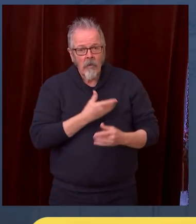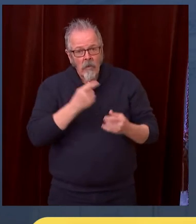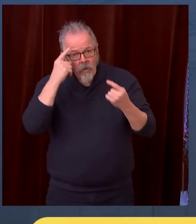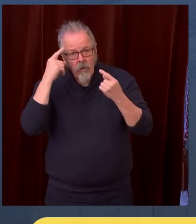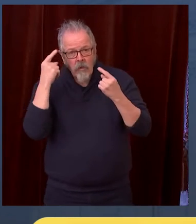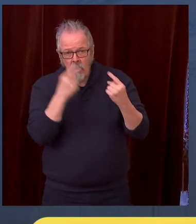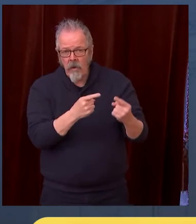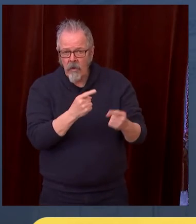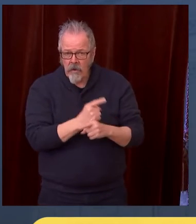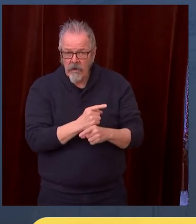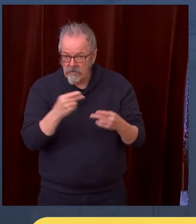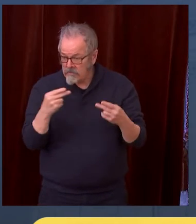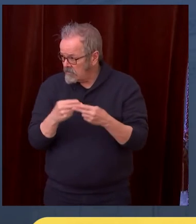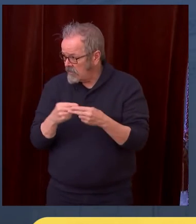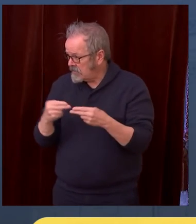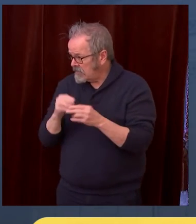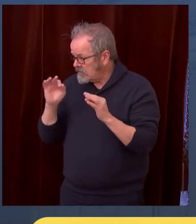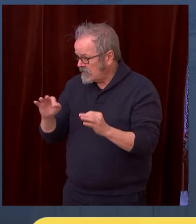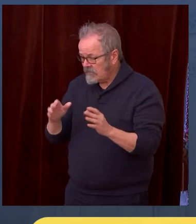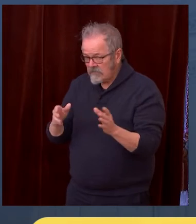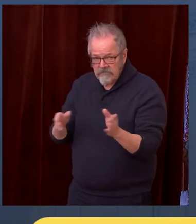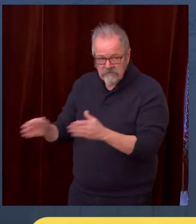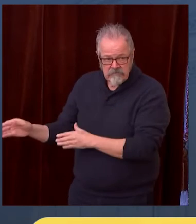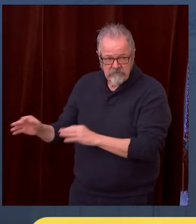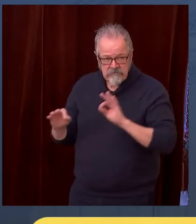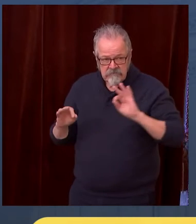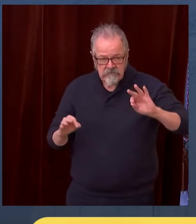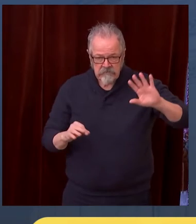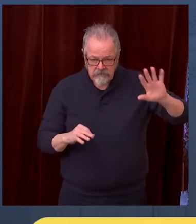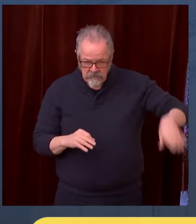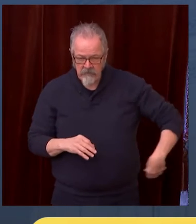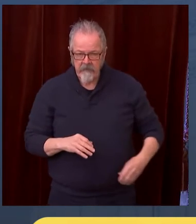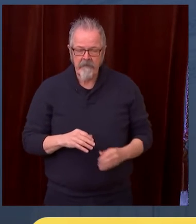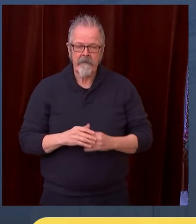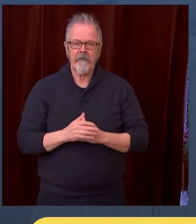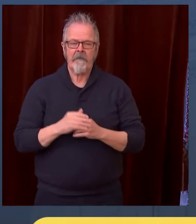So considering these best projections based on the best science, the best